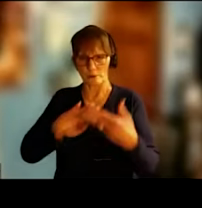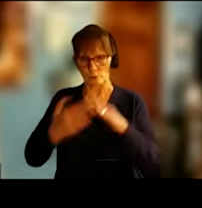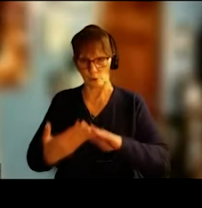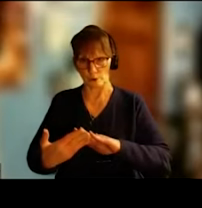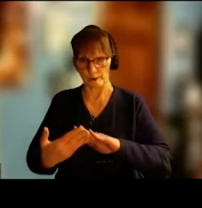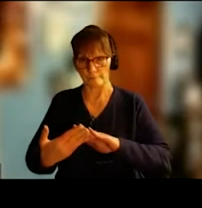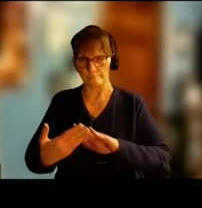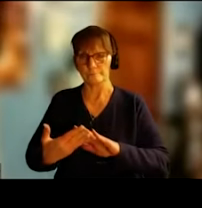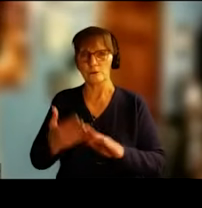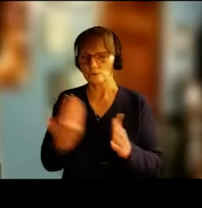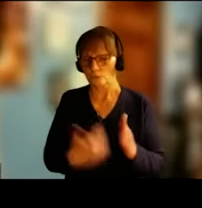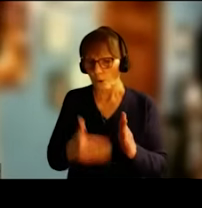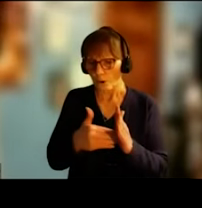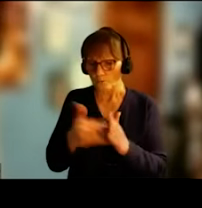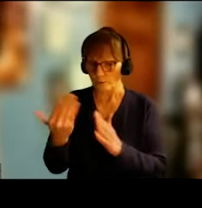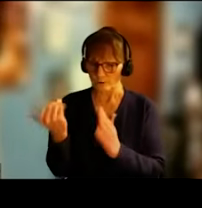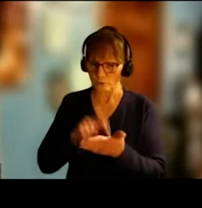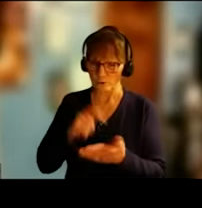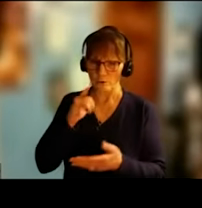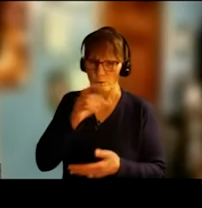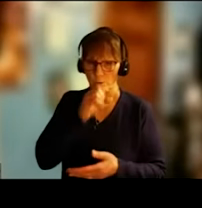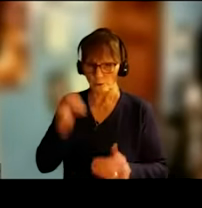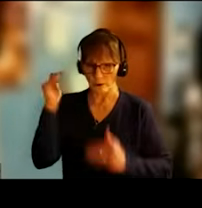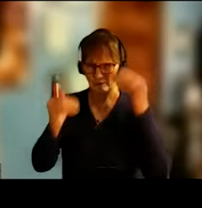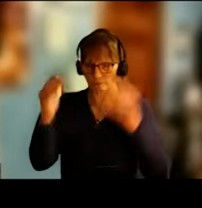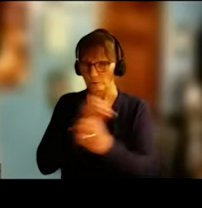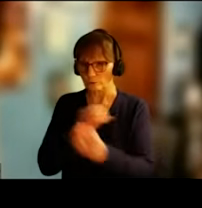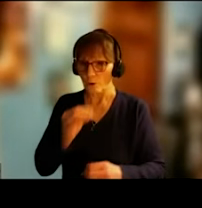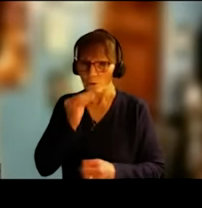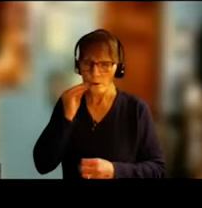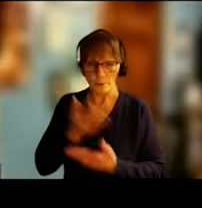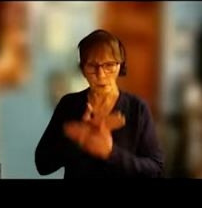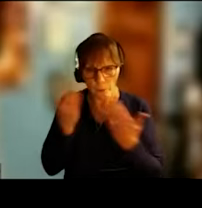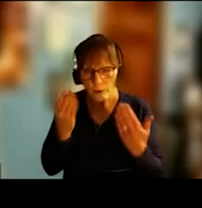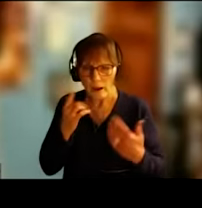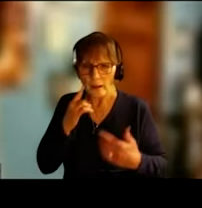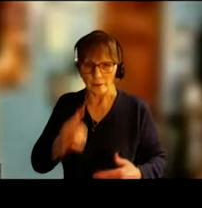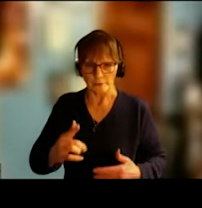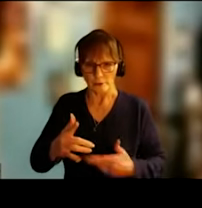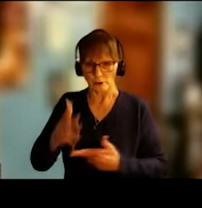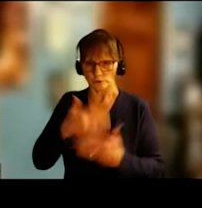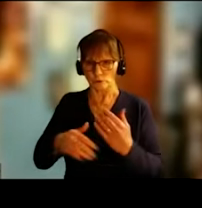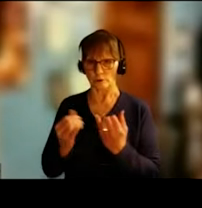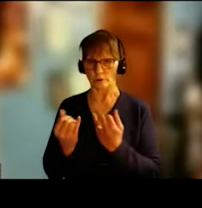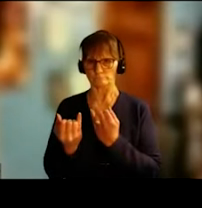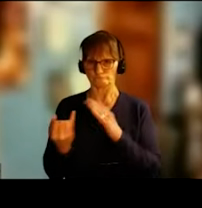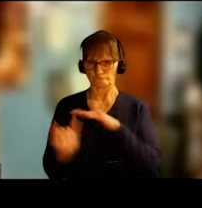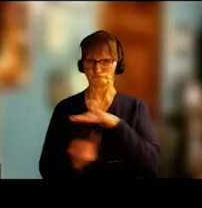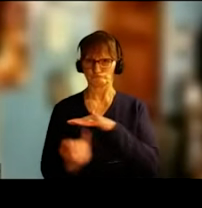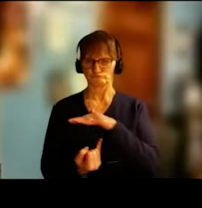So often when we see older adults experiencing homelessness, they are incredibly socially isolated. Often they have no family